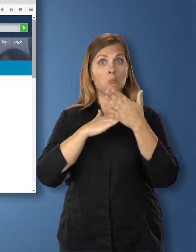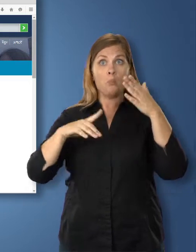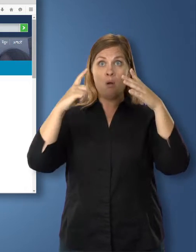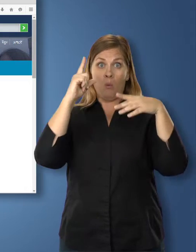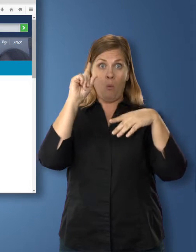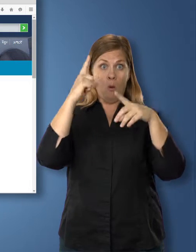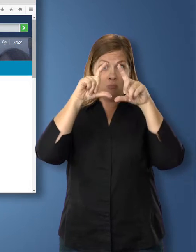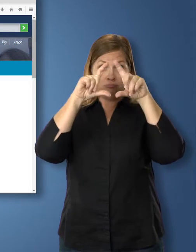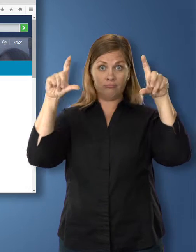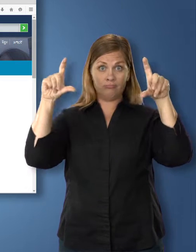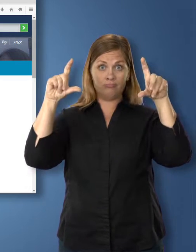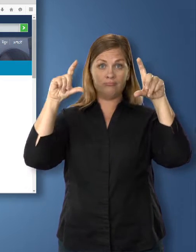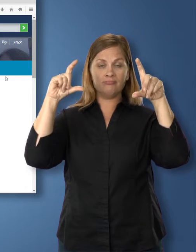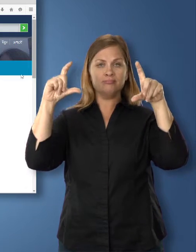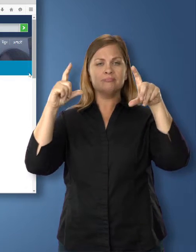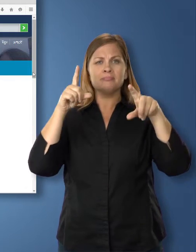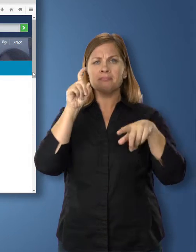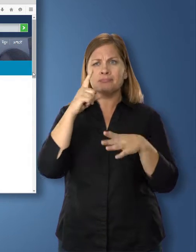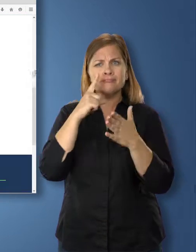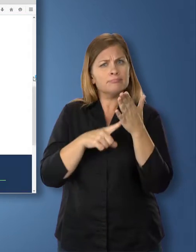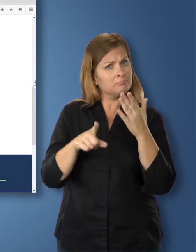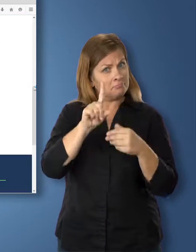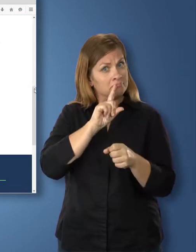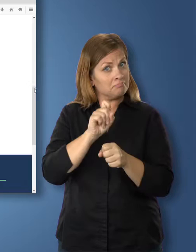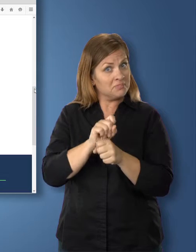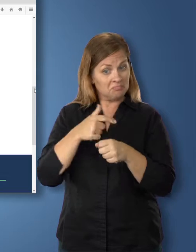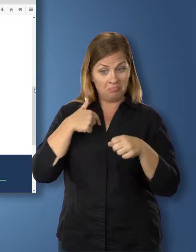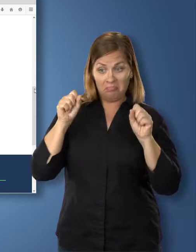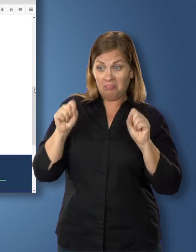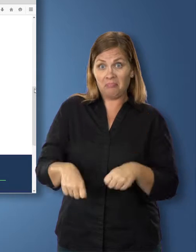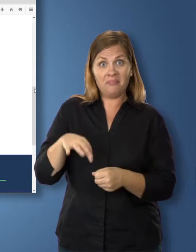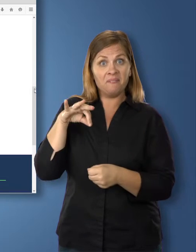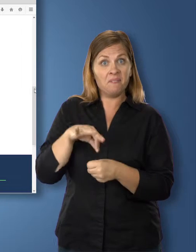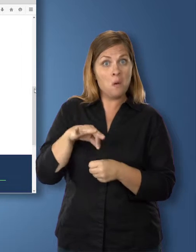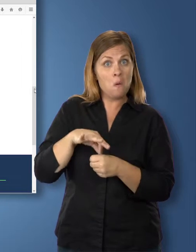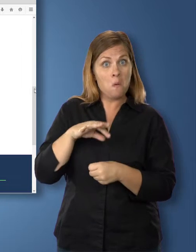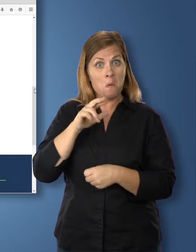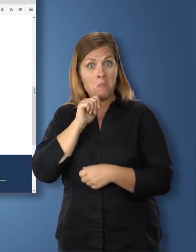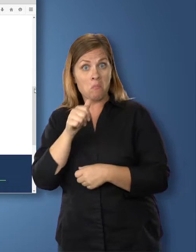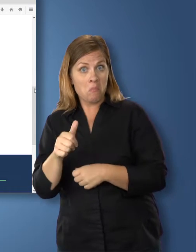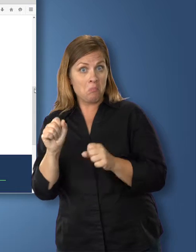At the top it says that you need an email address and your ID number.